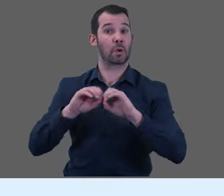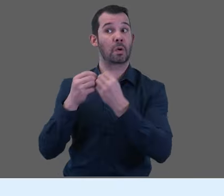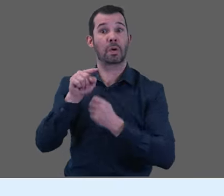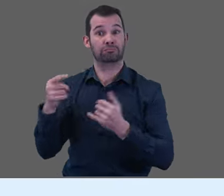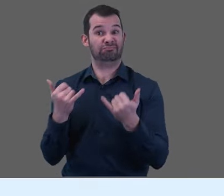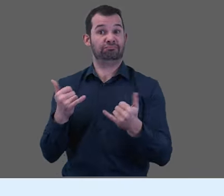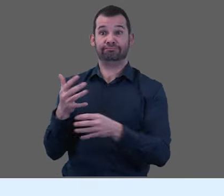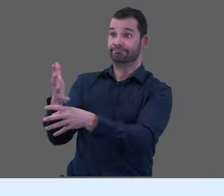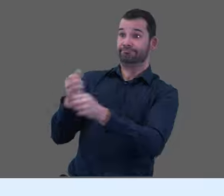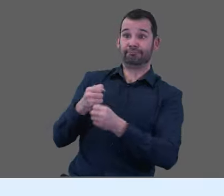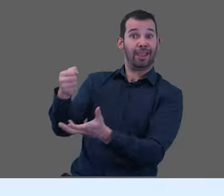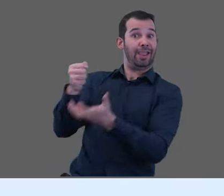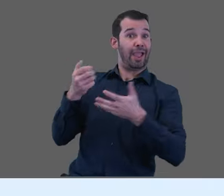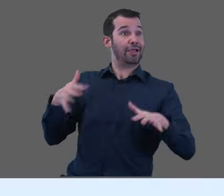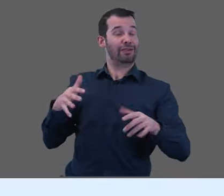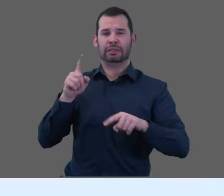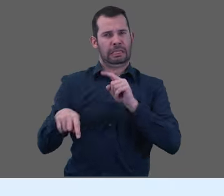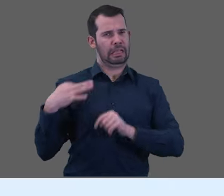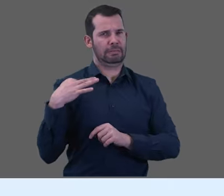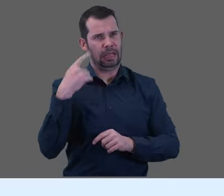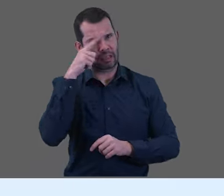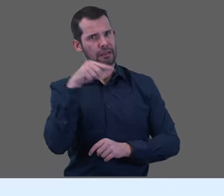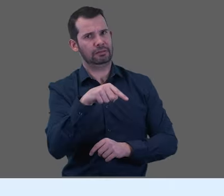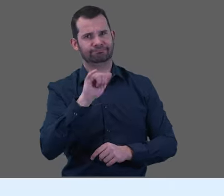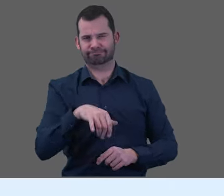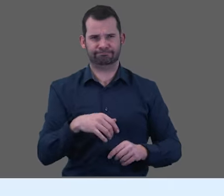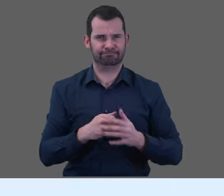Organizations presently receiving core grants cannot apply.